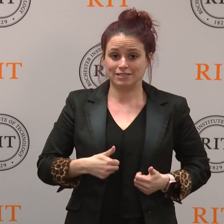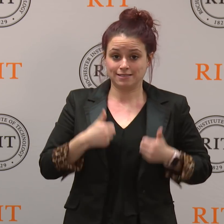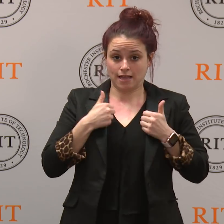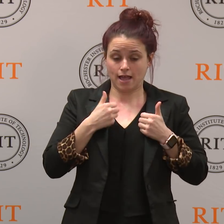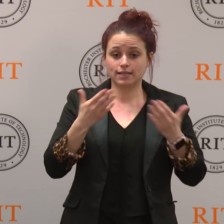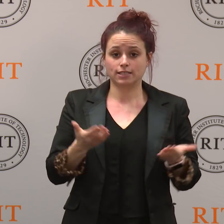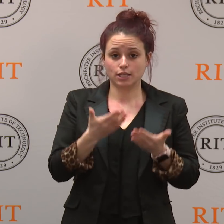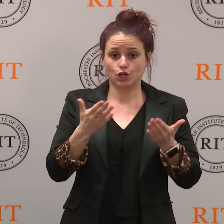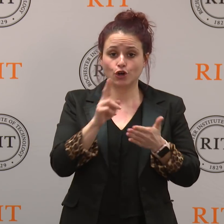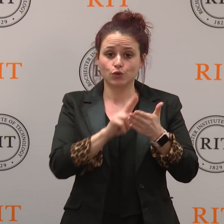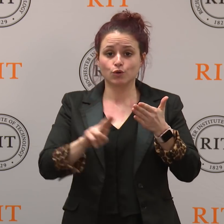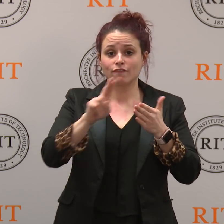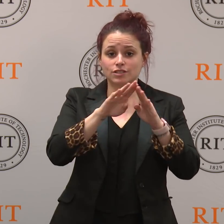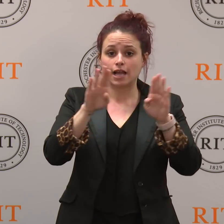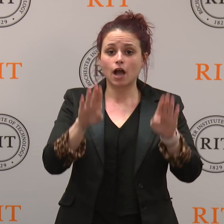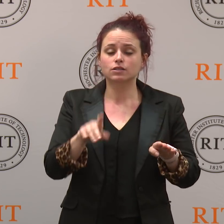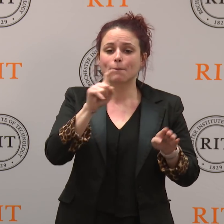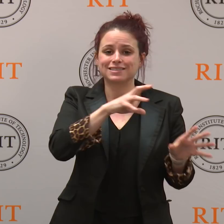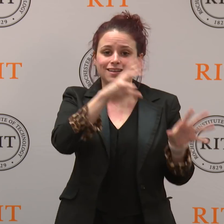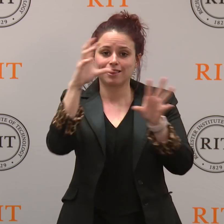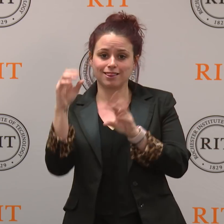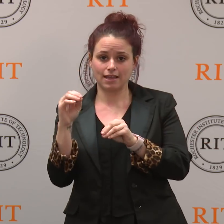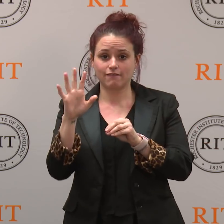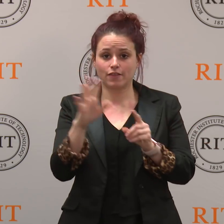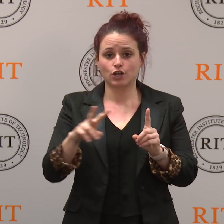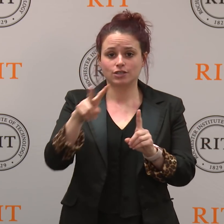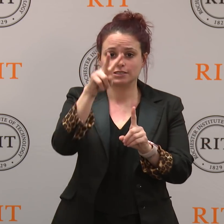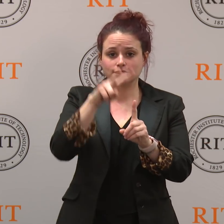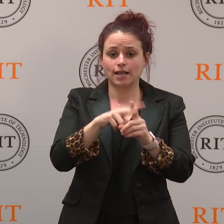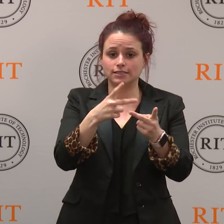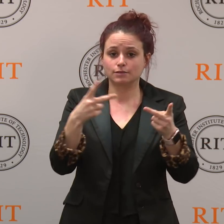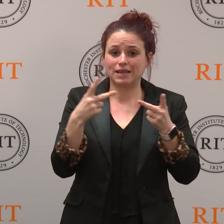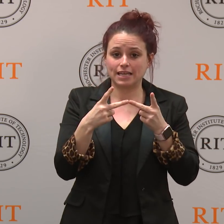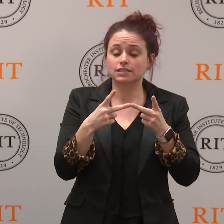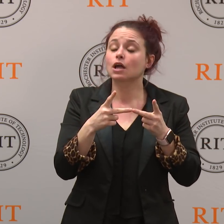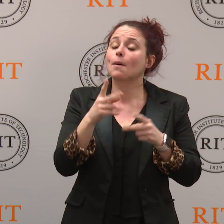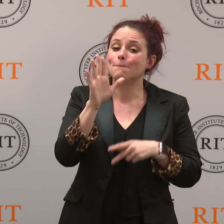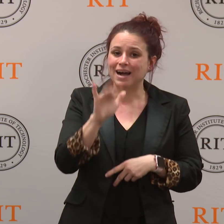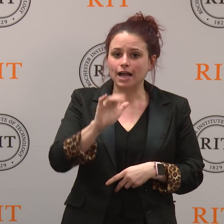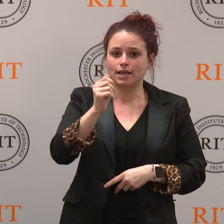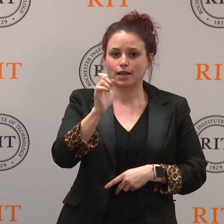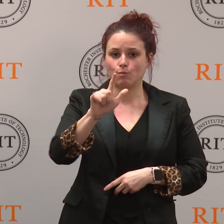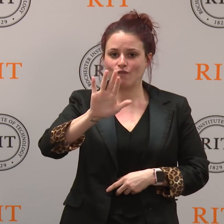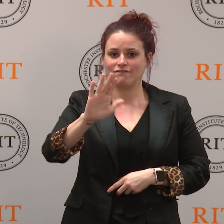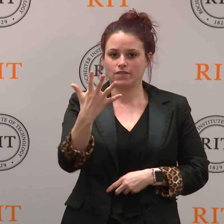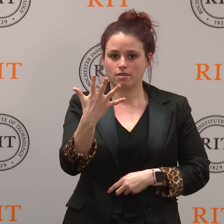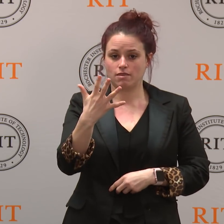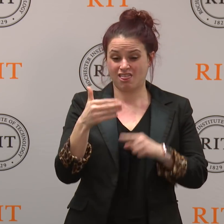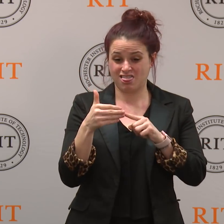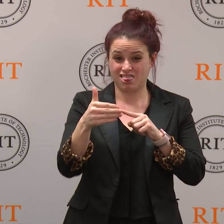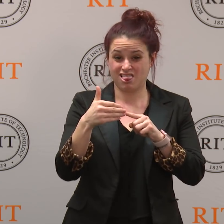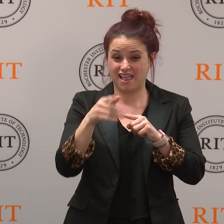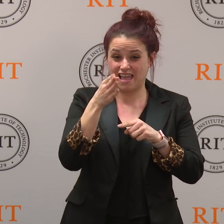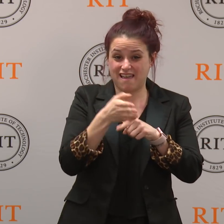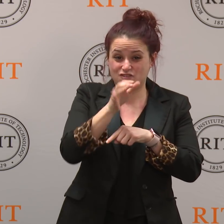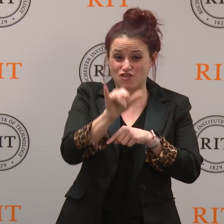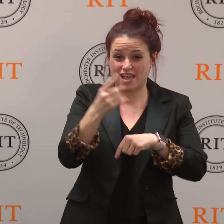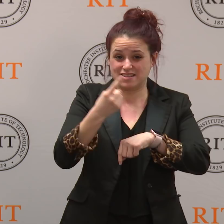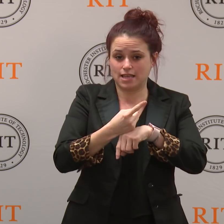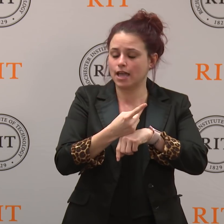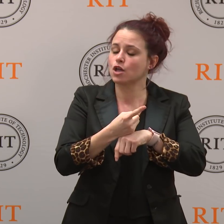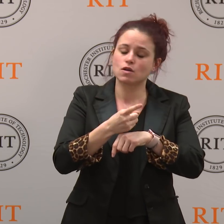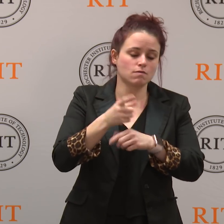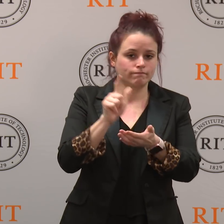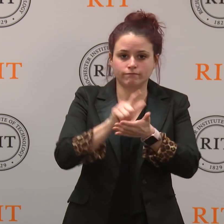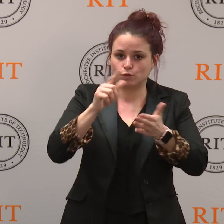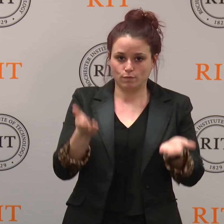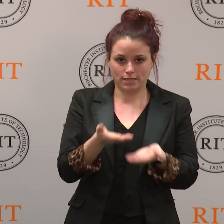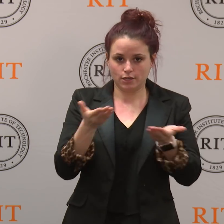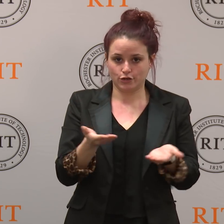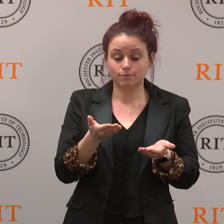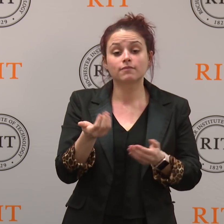must vacate their assigned space NO LATER THAN APRIL 5. Any students now on campus and